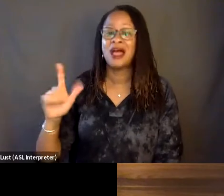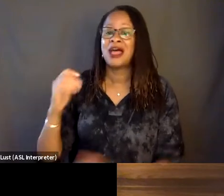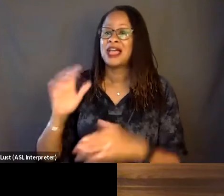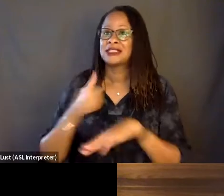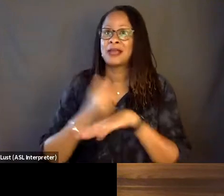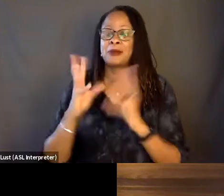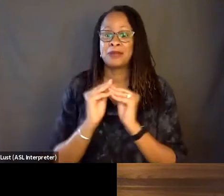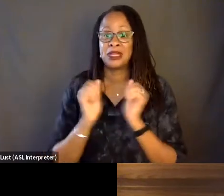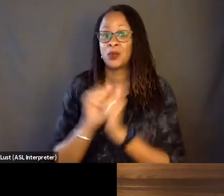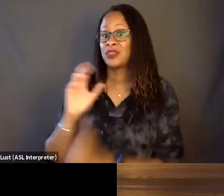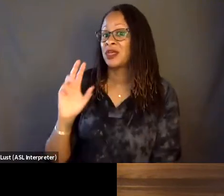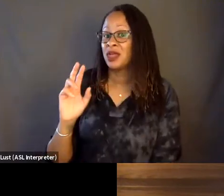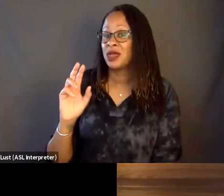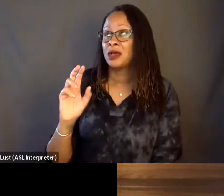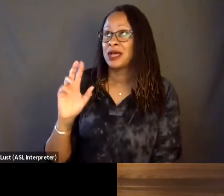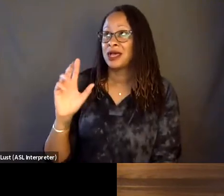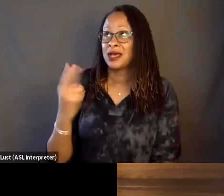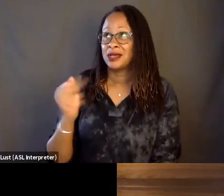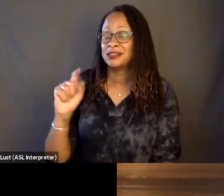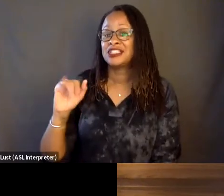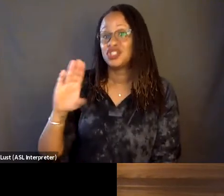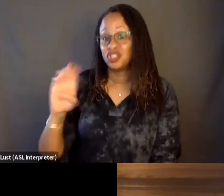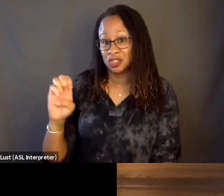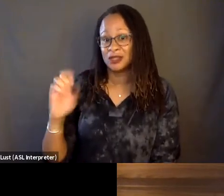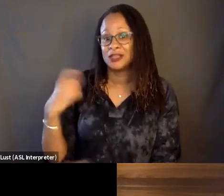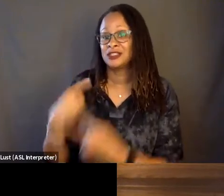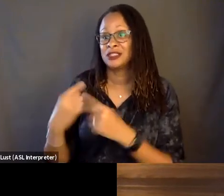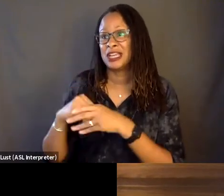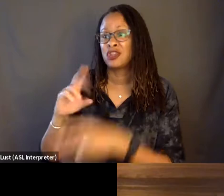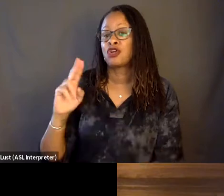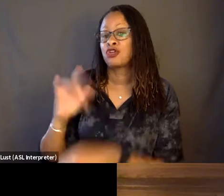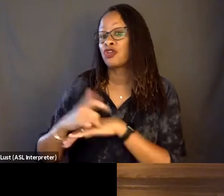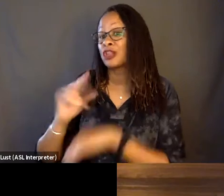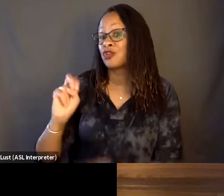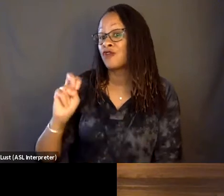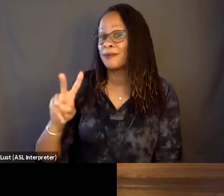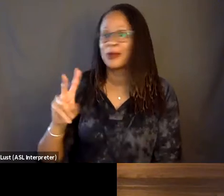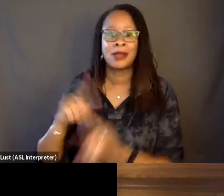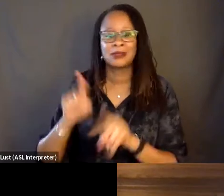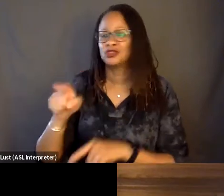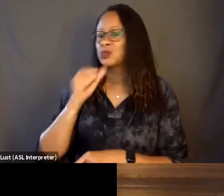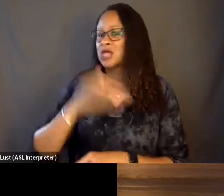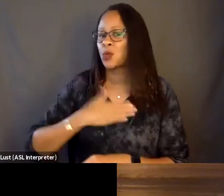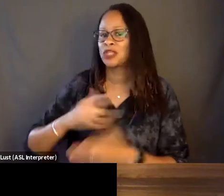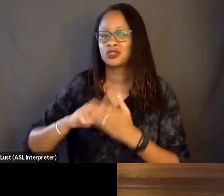but she was not willing to start working. And I ended up spending the next five weeks in Istanbul.